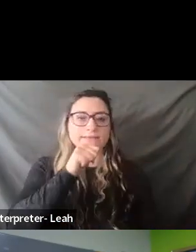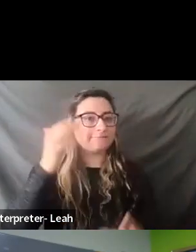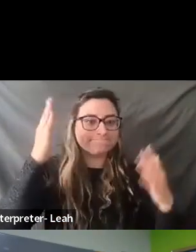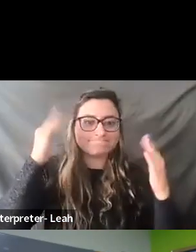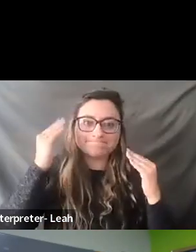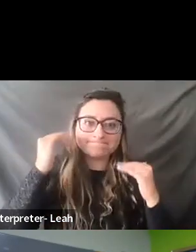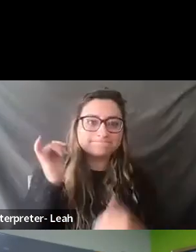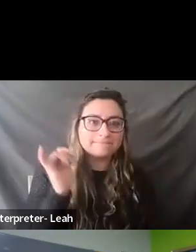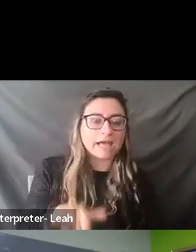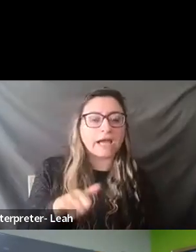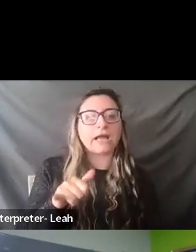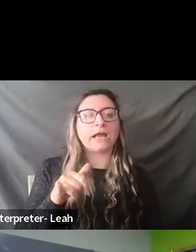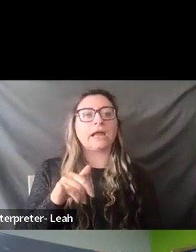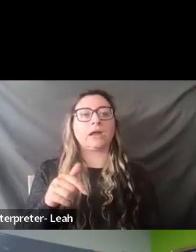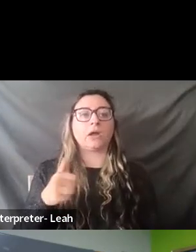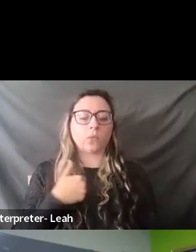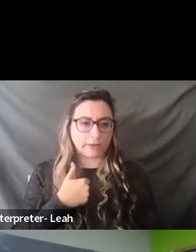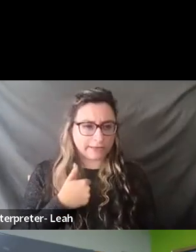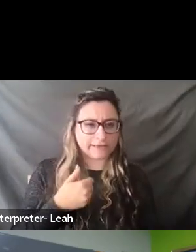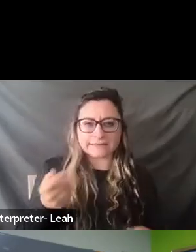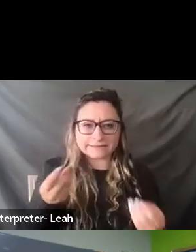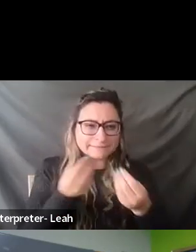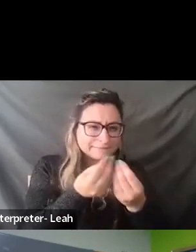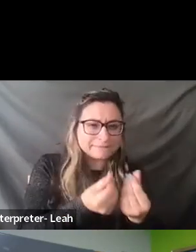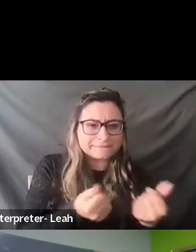Interestingly, one of the areas that we initially experienced some trust issues in executing the project was with department of health representatives in simply getting them to take the survey, because there was assumed consequences if they were going to share things that weren'ting I guess along the party lines or in conjunction with the public presentation of their -- their employer.